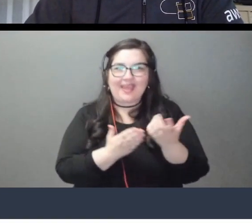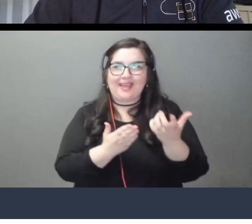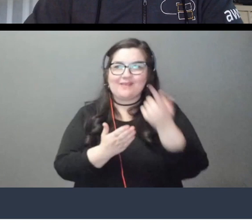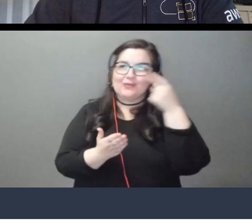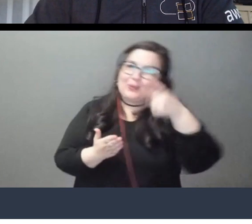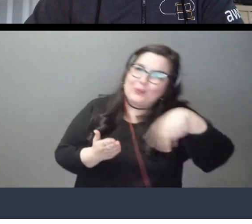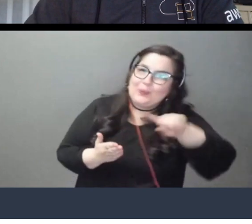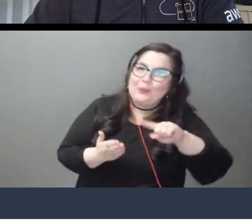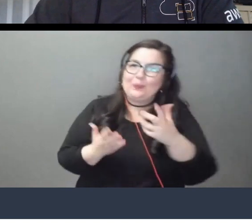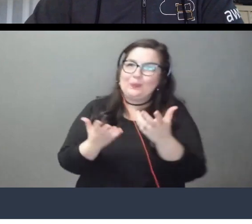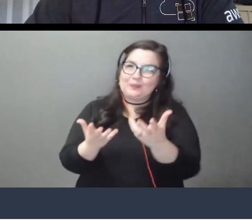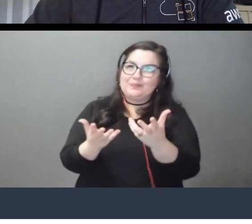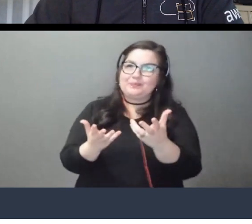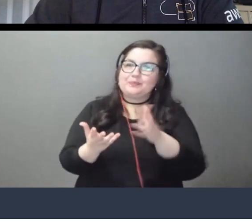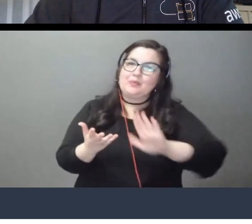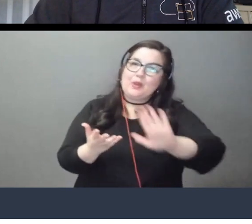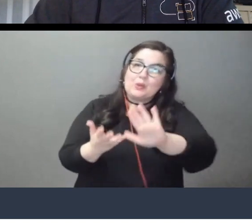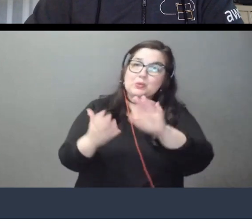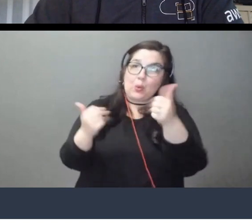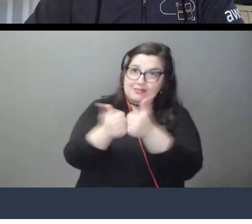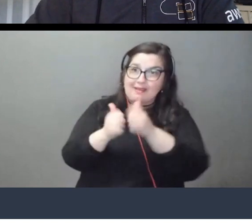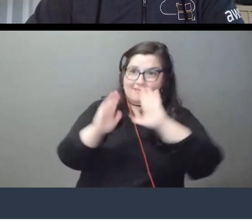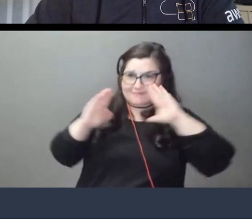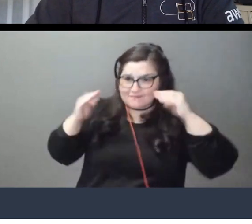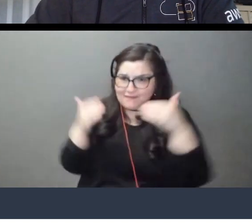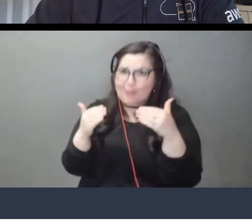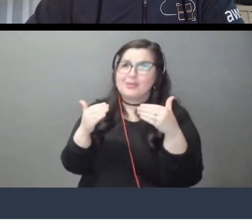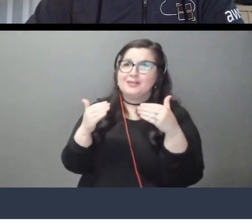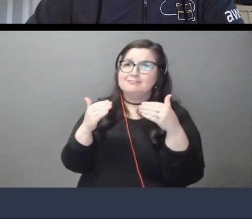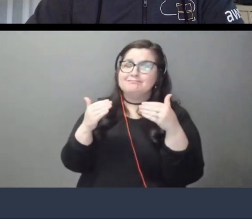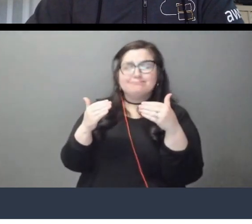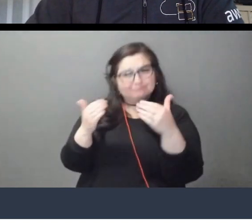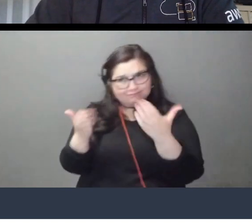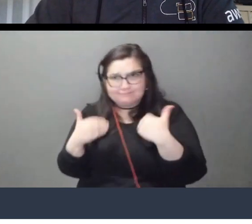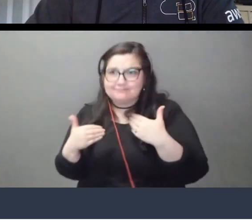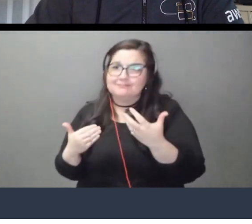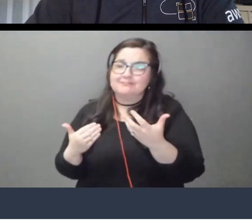your game can be the focus, and the services